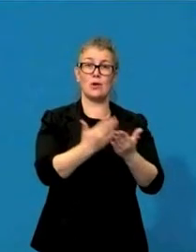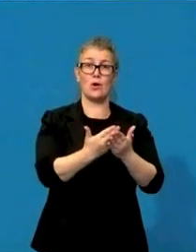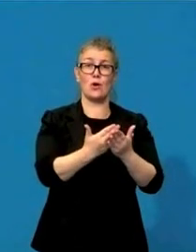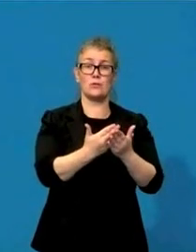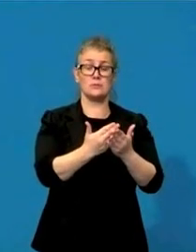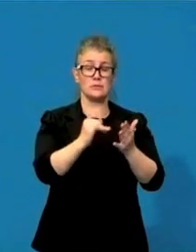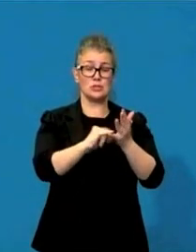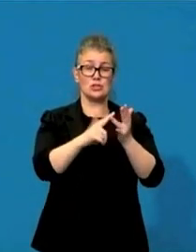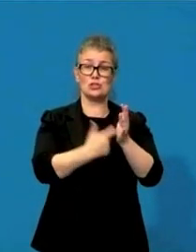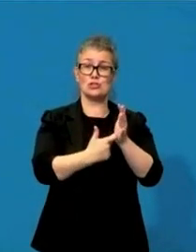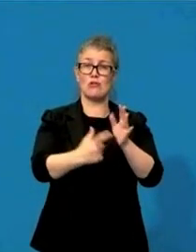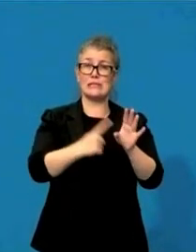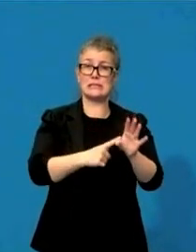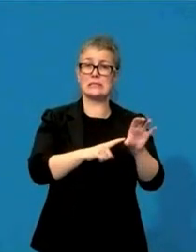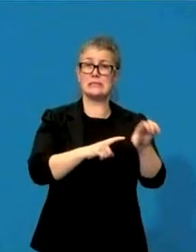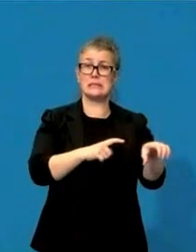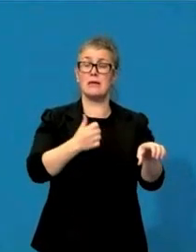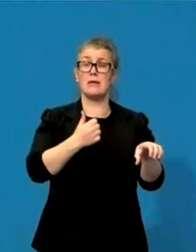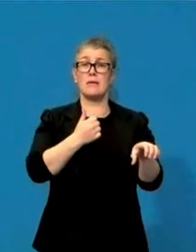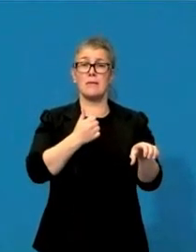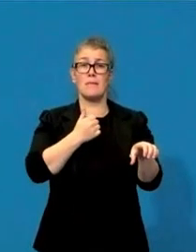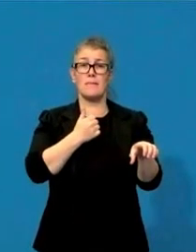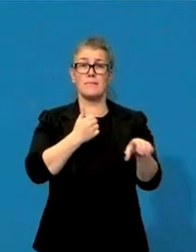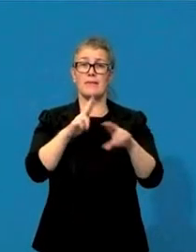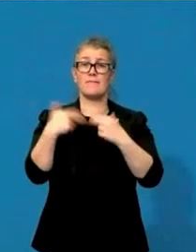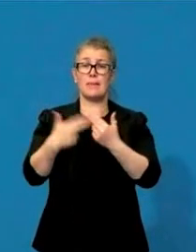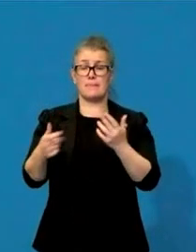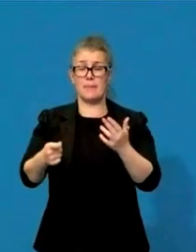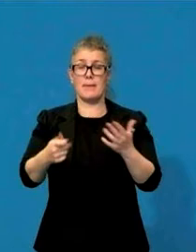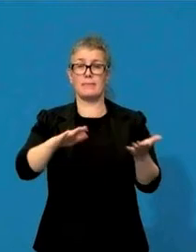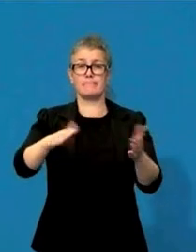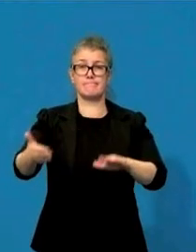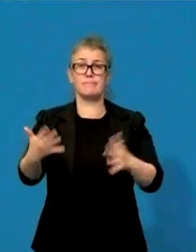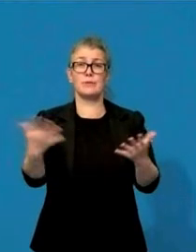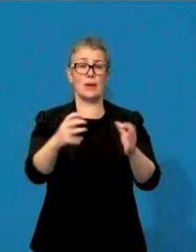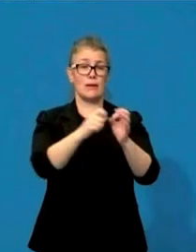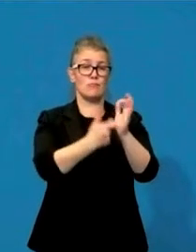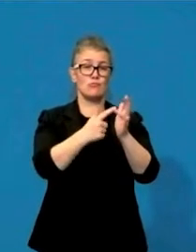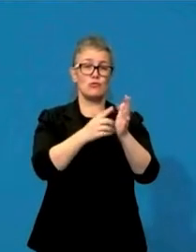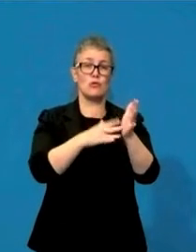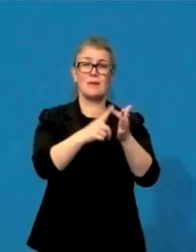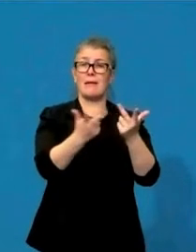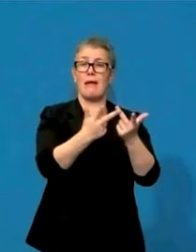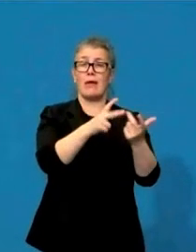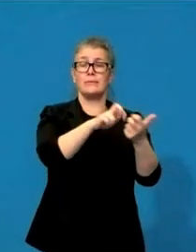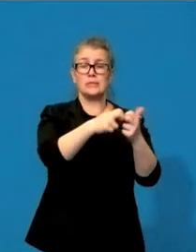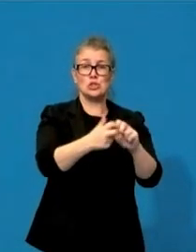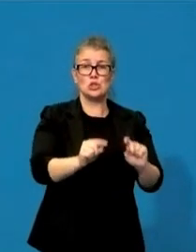family. My brother had passed away in Broome and that was the other issue. Thank you for that.